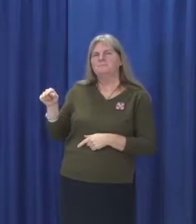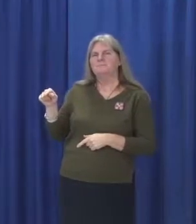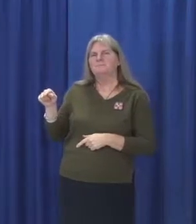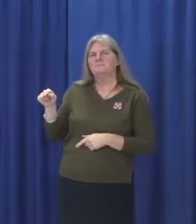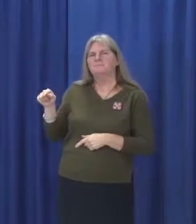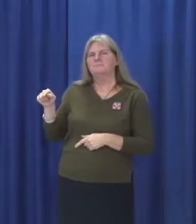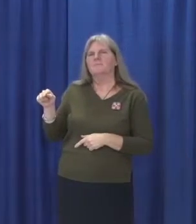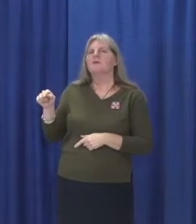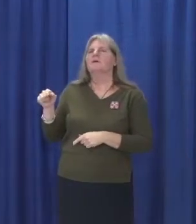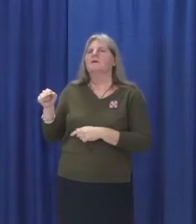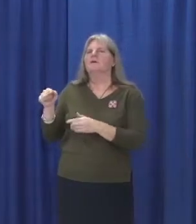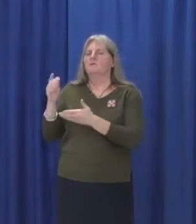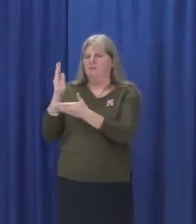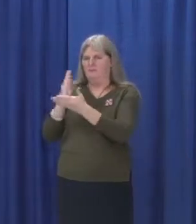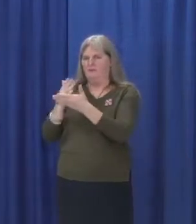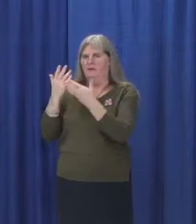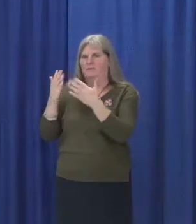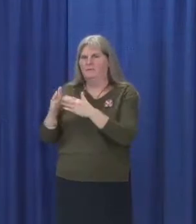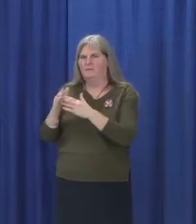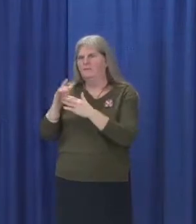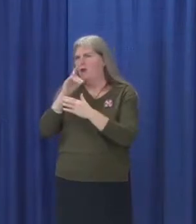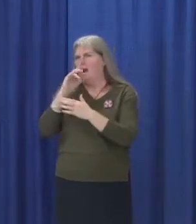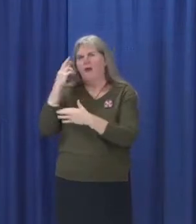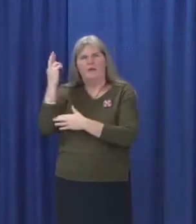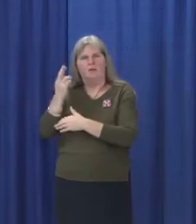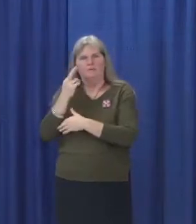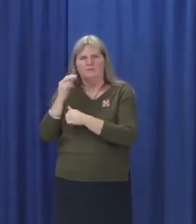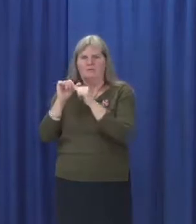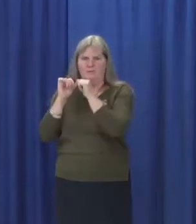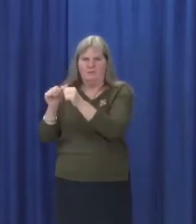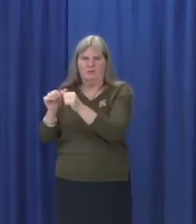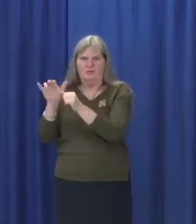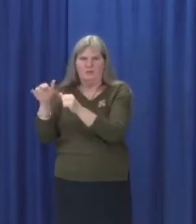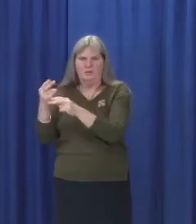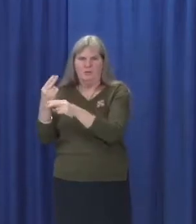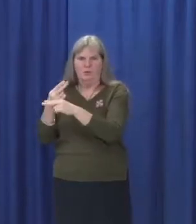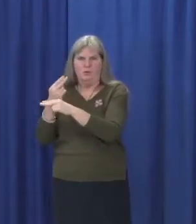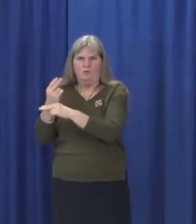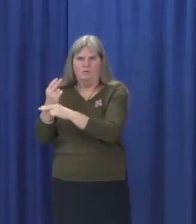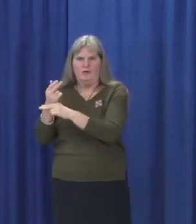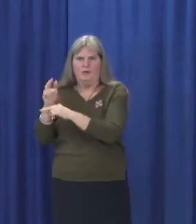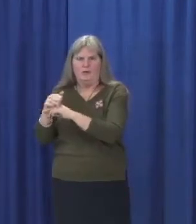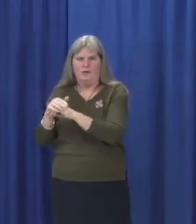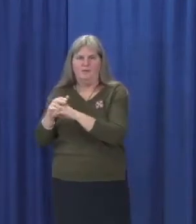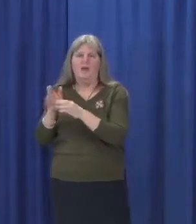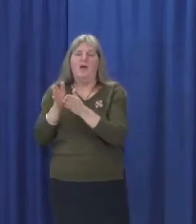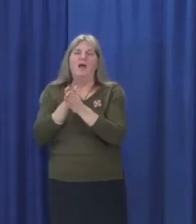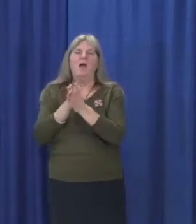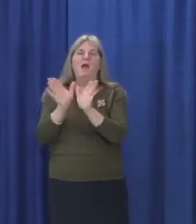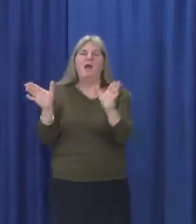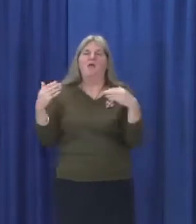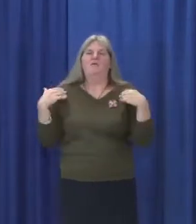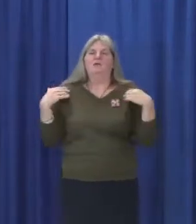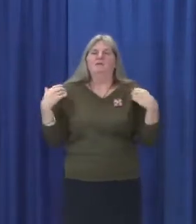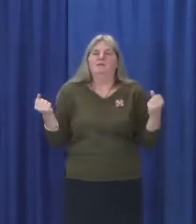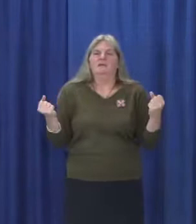was lifted because we don't have the justification but when it comes to the health and safety of Yukoners we do have a public